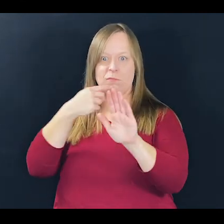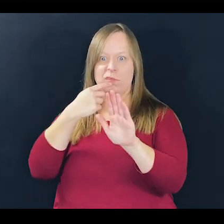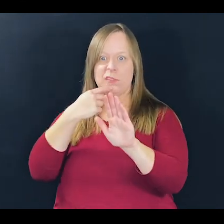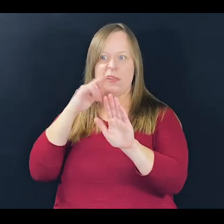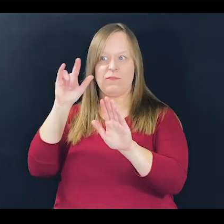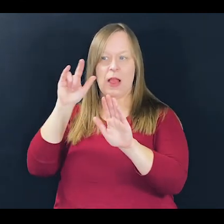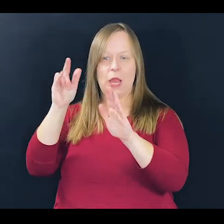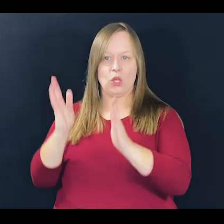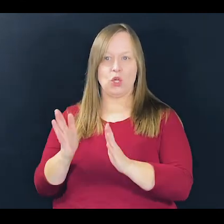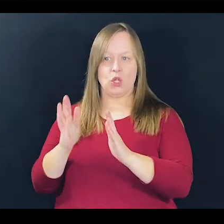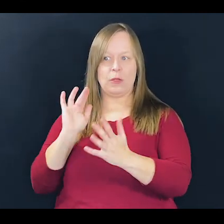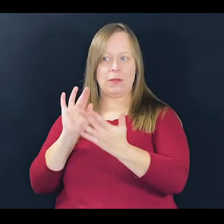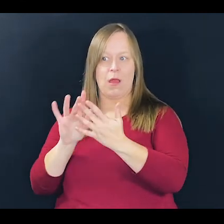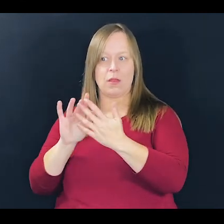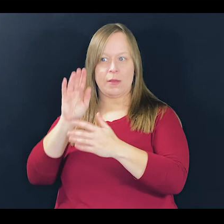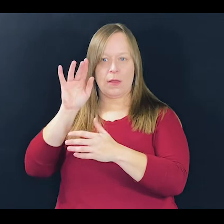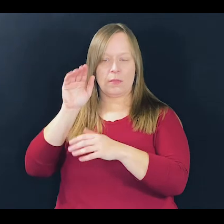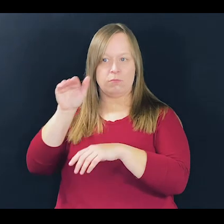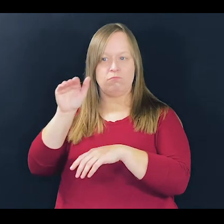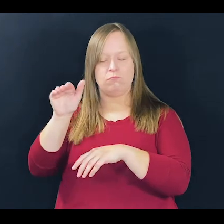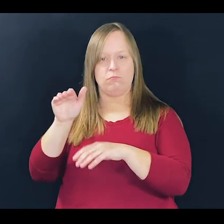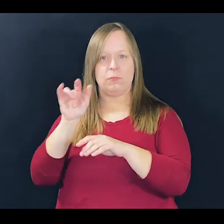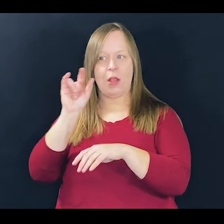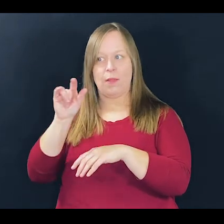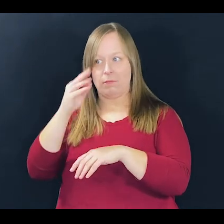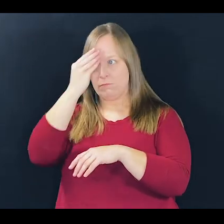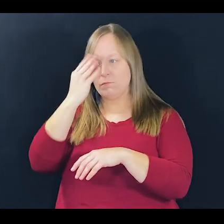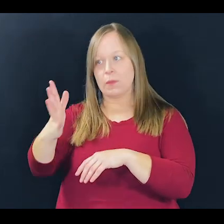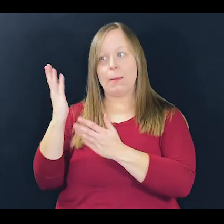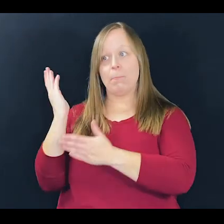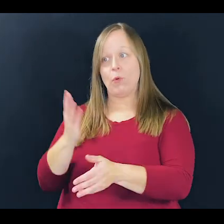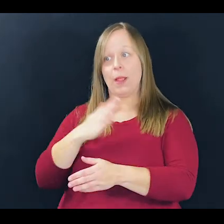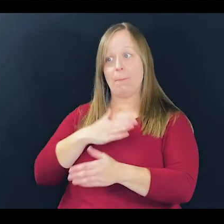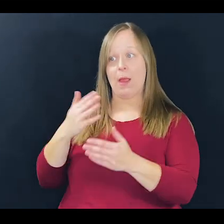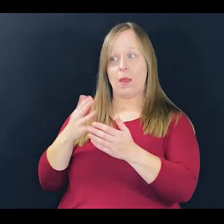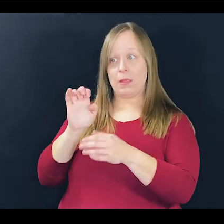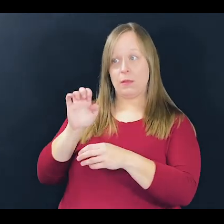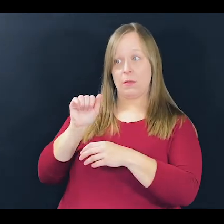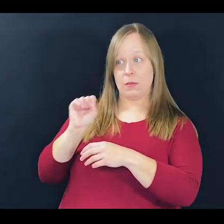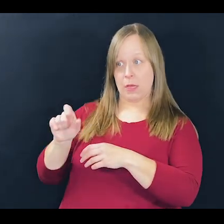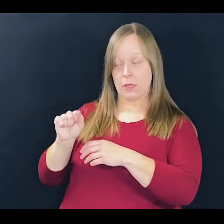the flyer contact the airline and say I'm bringing my emotional support animal.